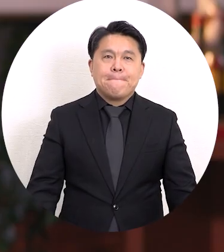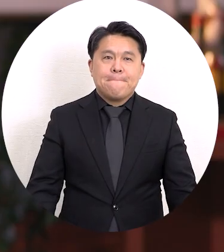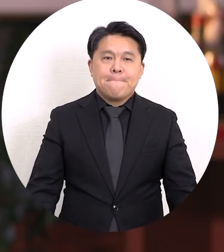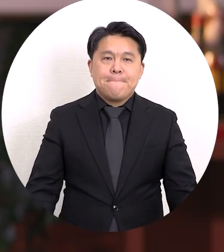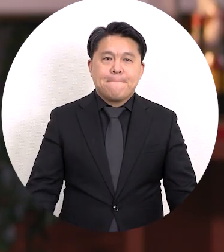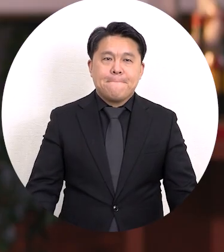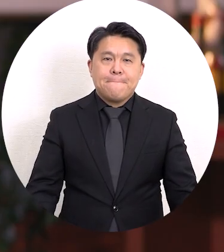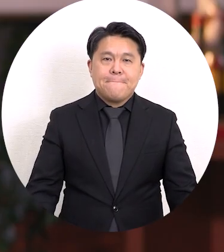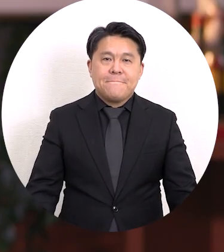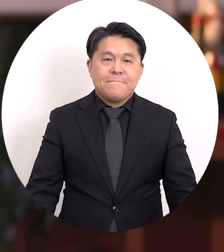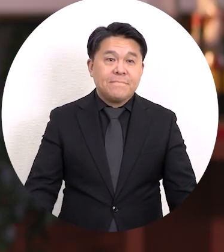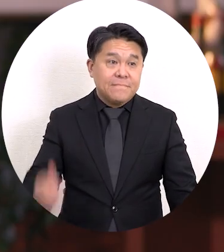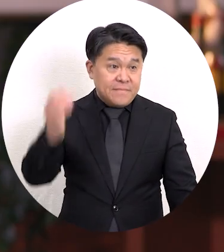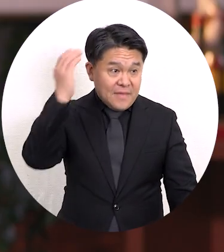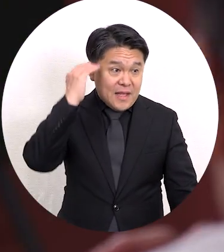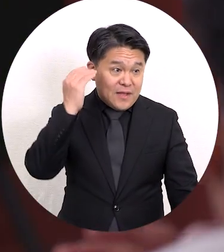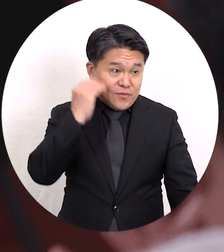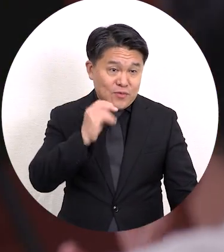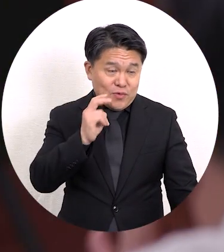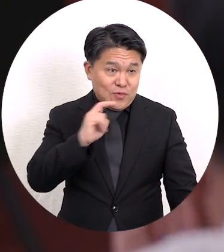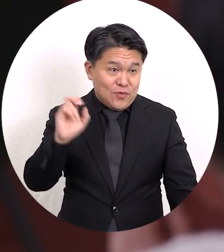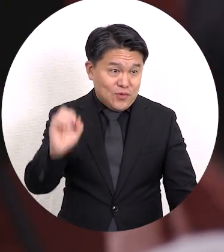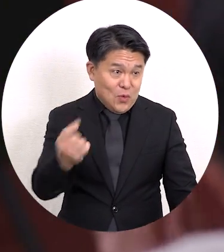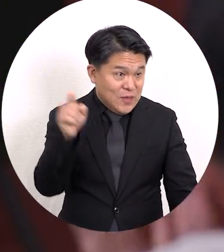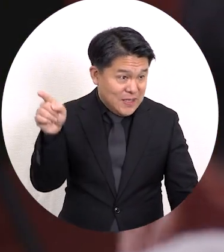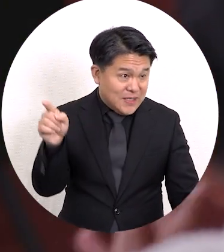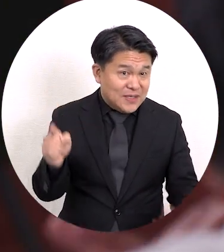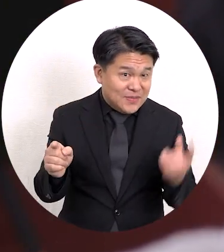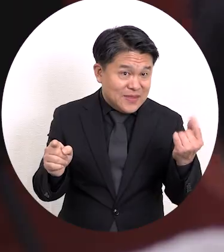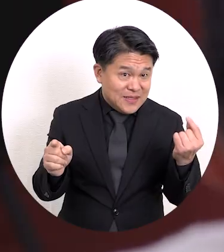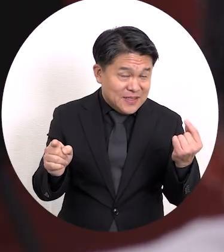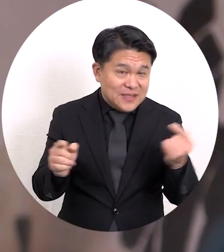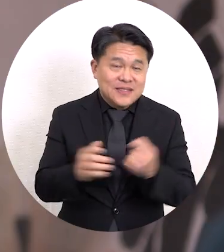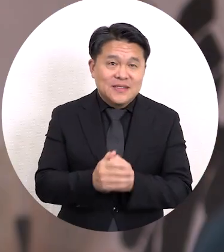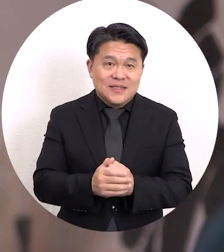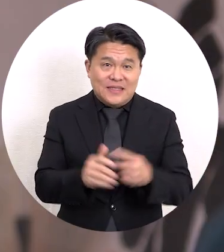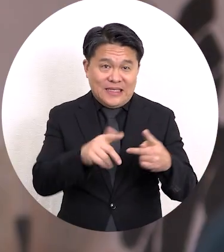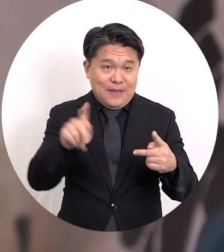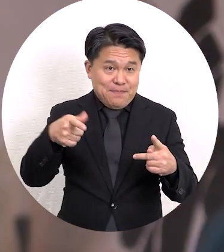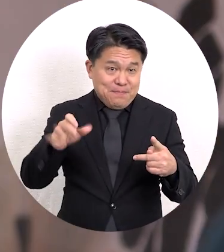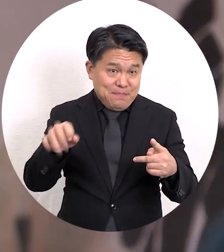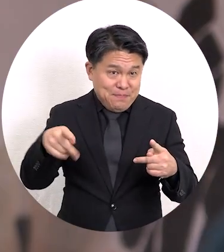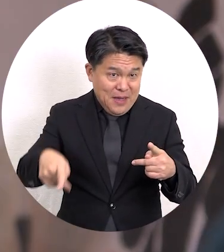It seems like the origin of K-pop. When we talk about "ak" in this context, it's not just about music